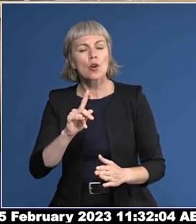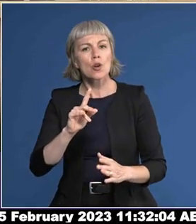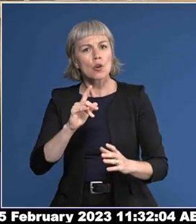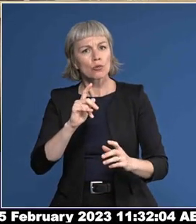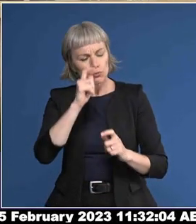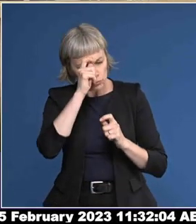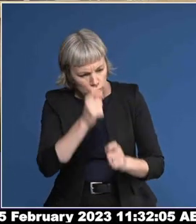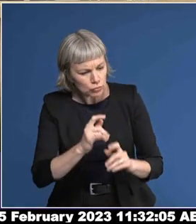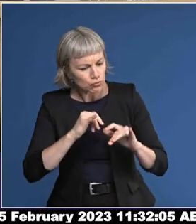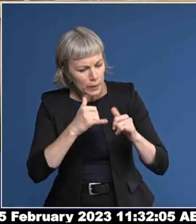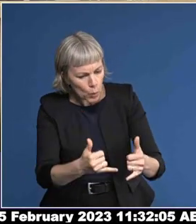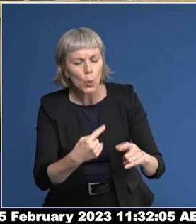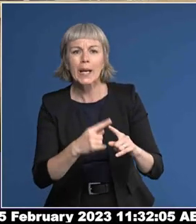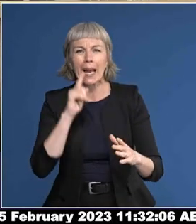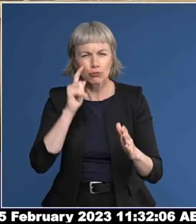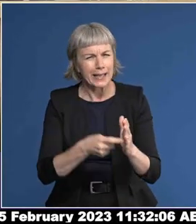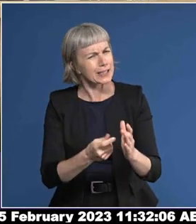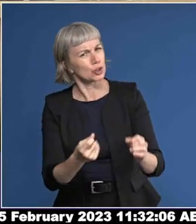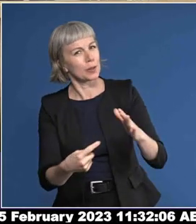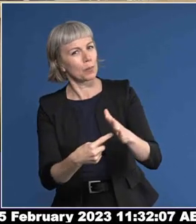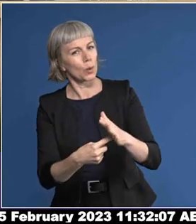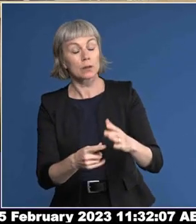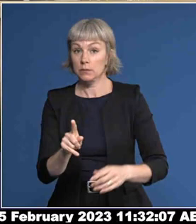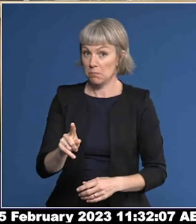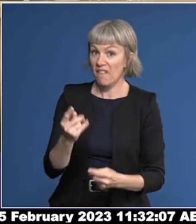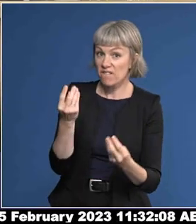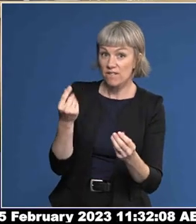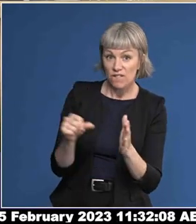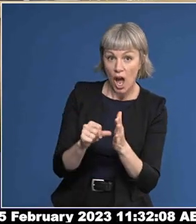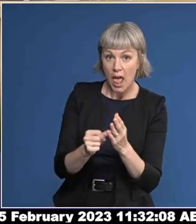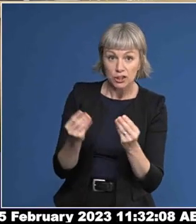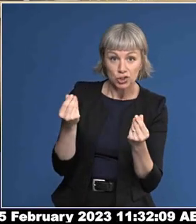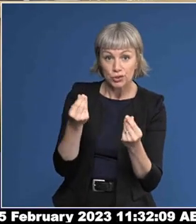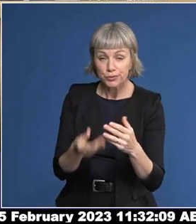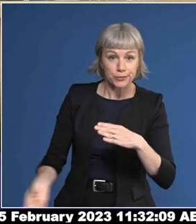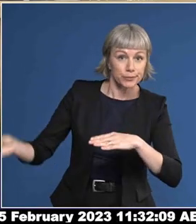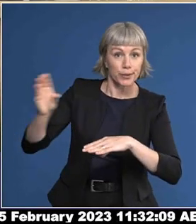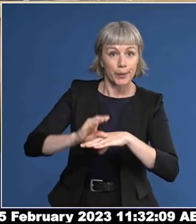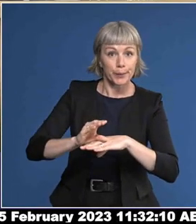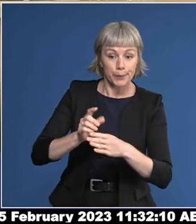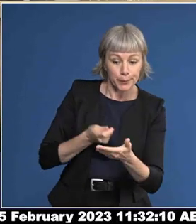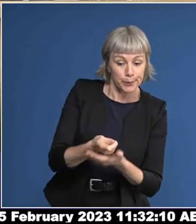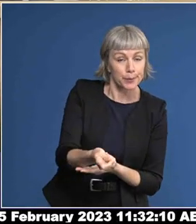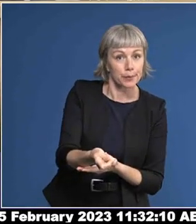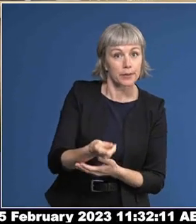But financial reward and recognition. So commercialised care. MS TOOHEY: I think financial reward and recognition as it